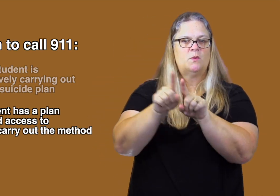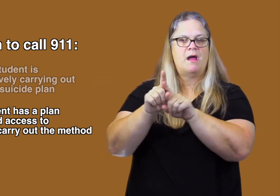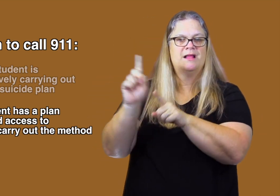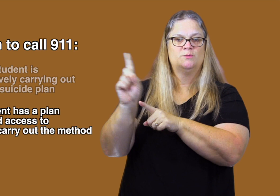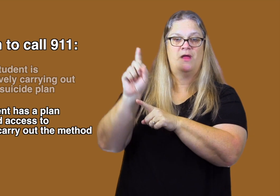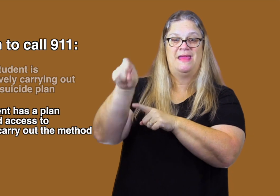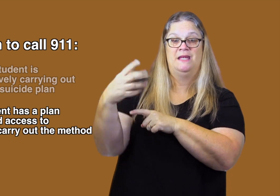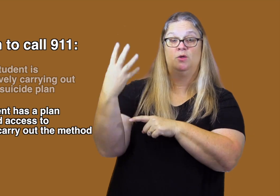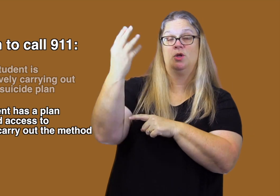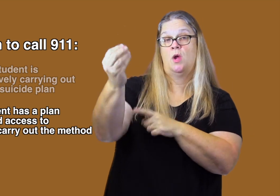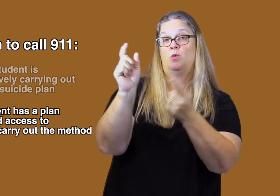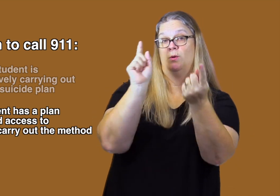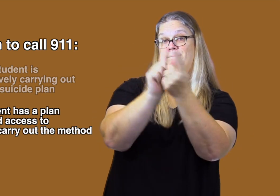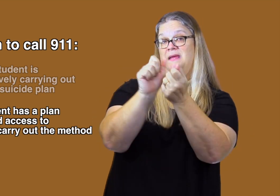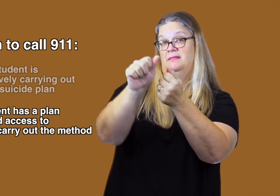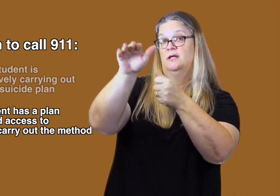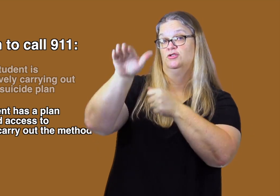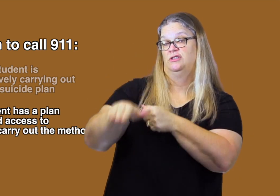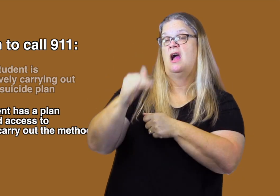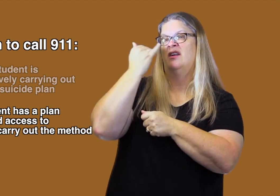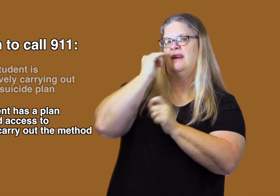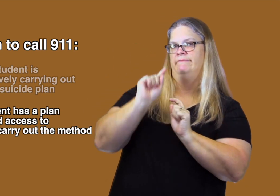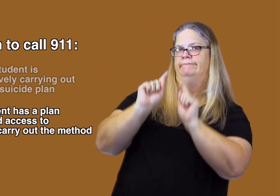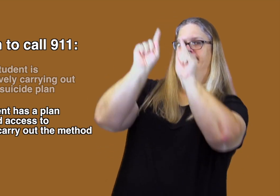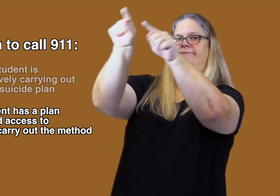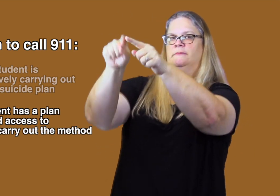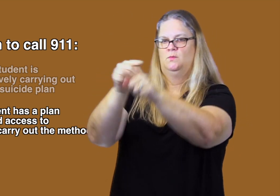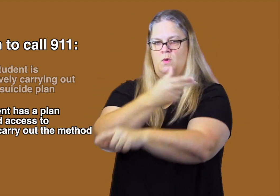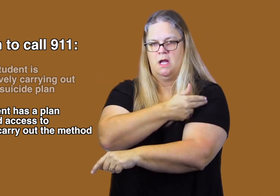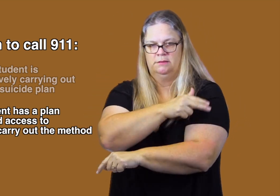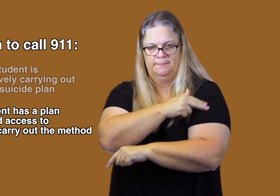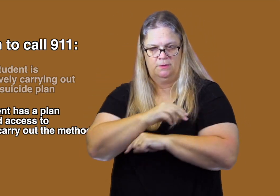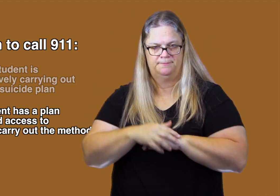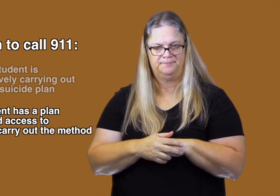And where they may need to go to meet their child if they're on their way to the hospital.